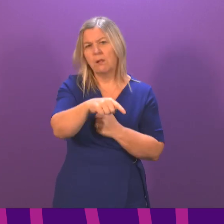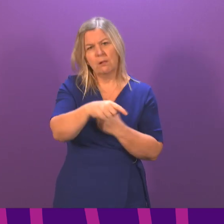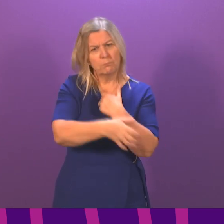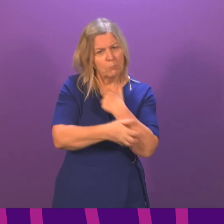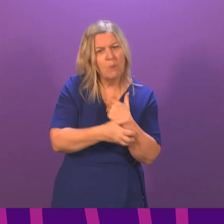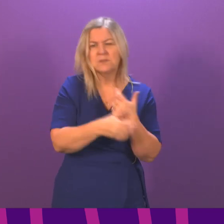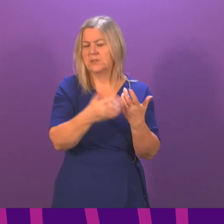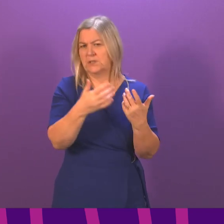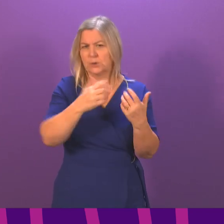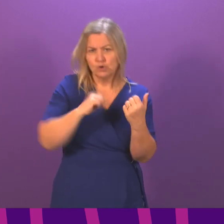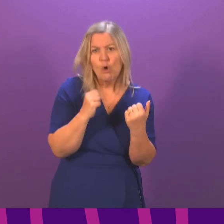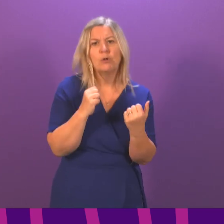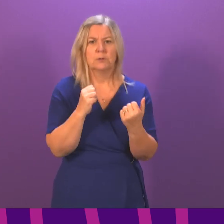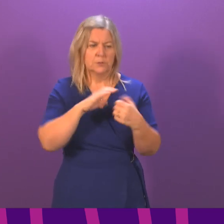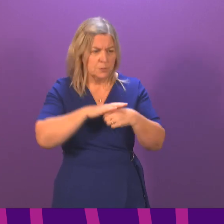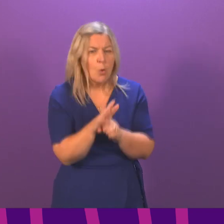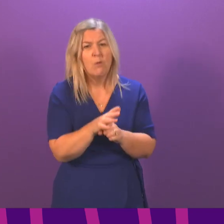of kids will grow up hungry.